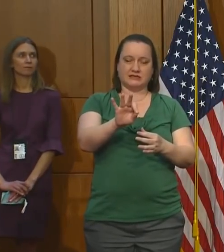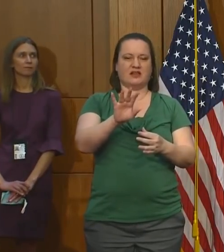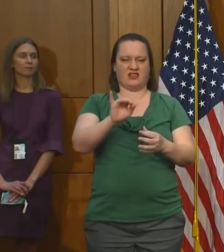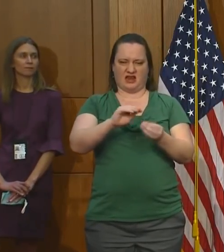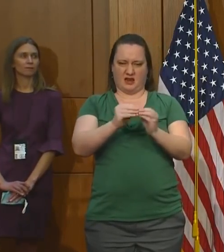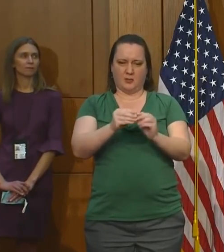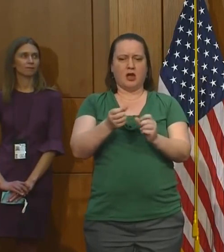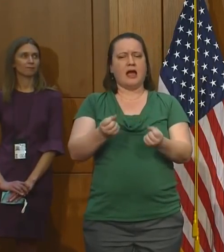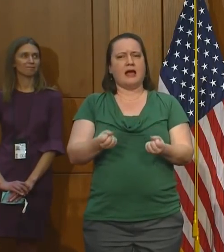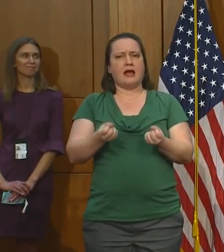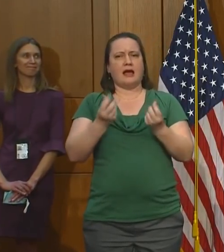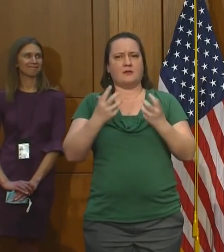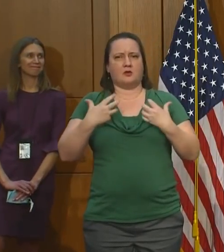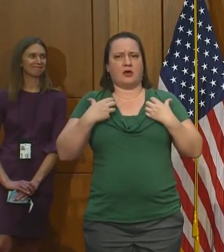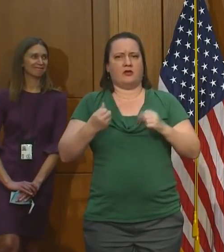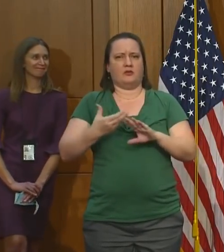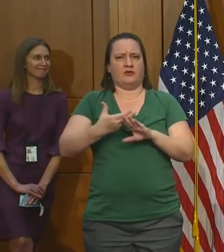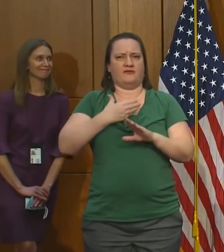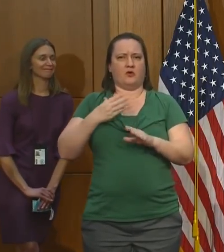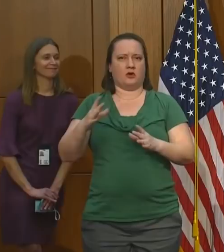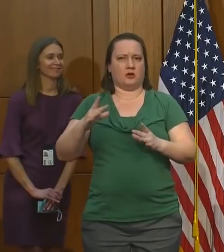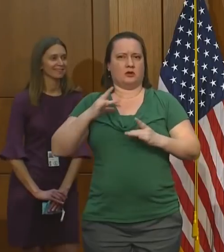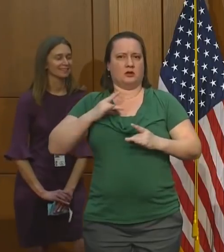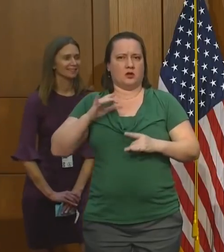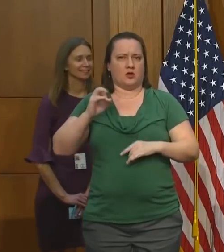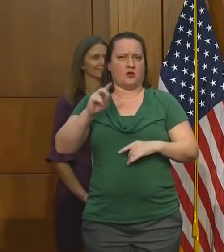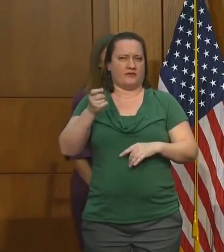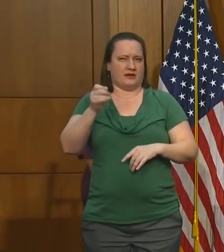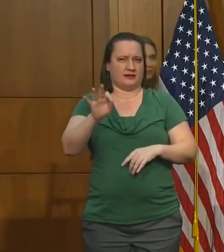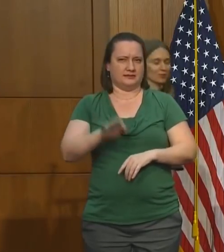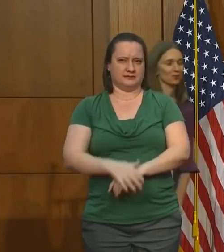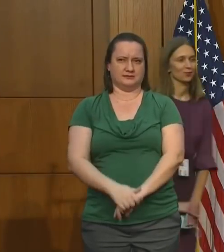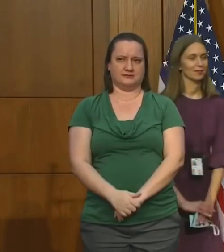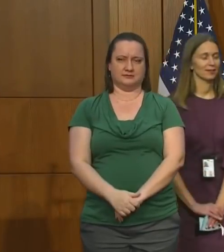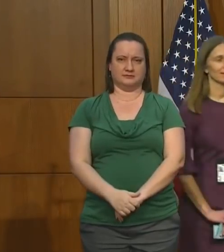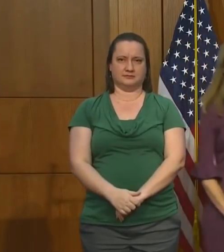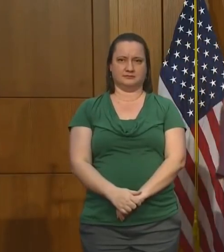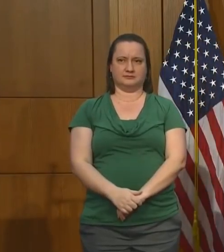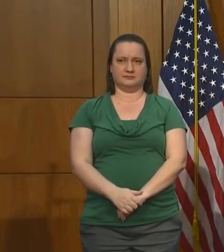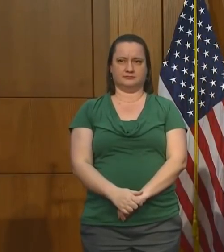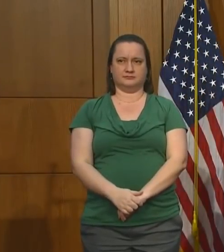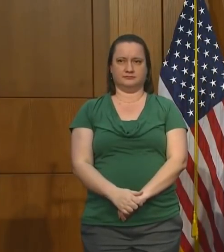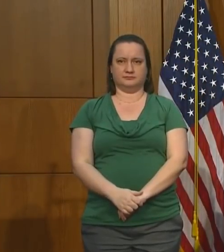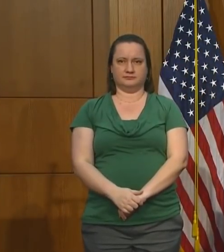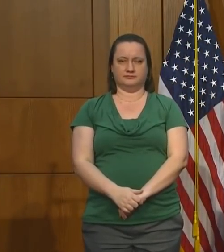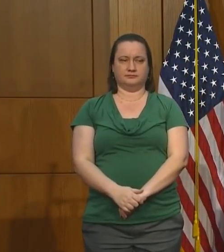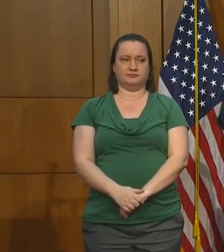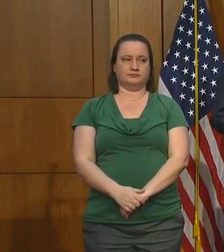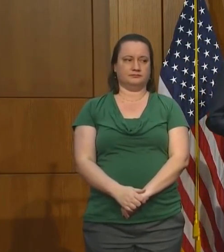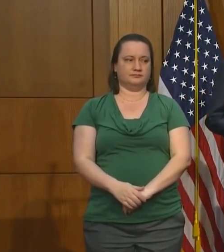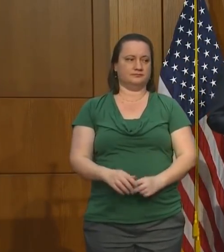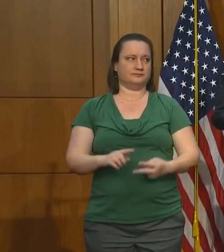PRIOR TO THEIR HELMETS WITH NO HUNDRED LINES CONDITIONS OKAY I'M GONNA LET NOT BEFORE LINE OPEN AT LEAST TAKE NUMBER ONE